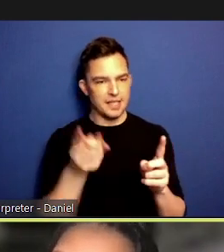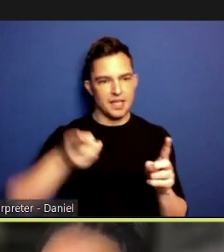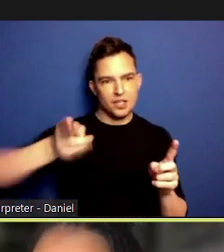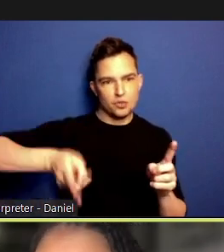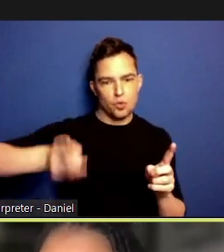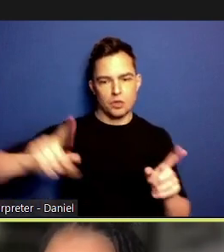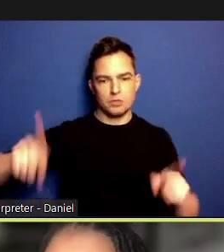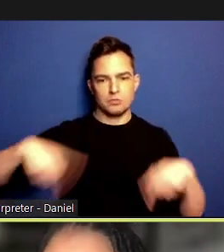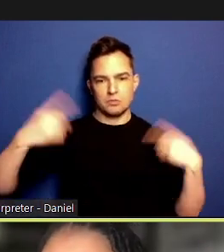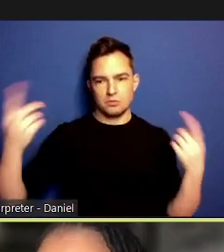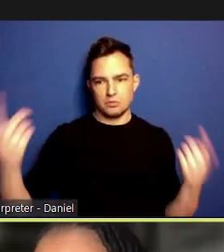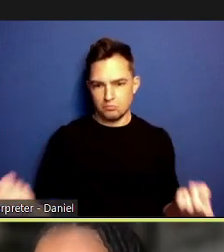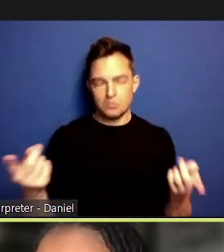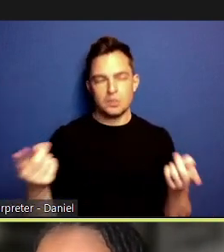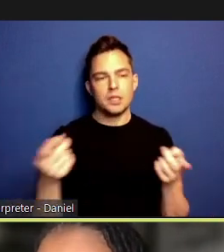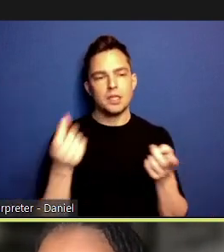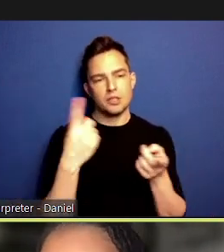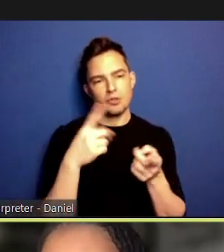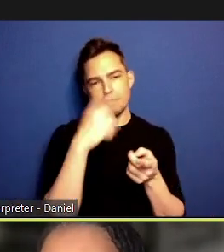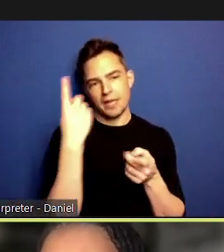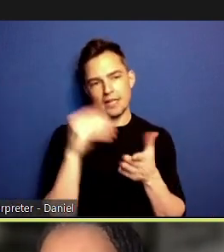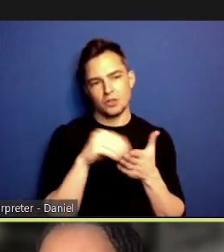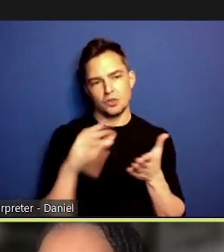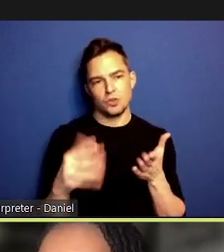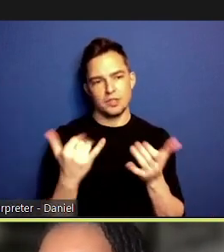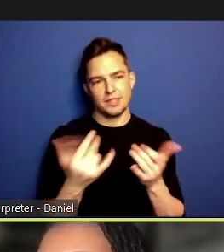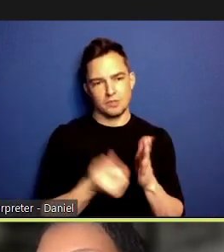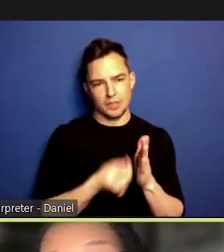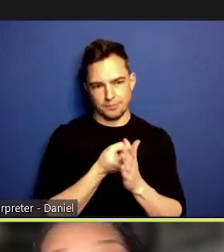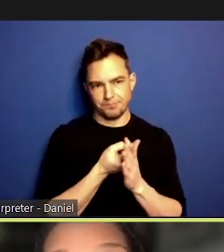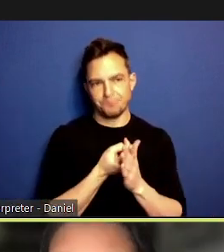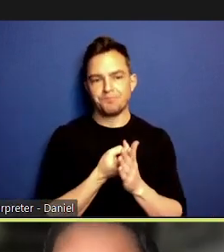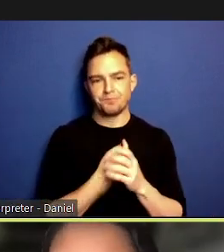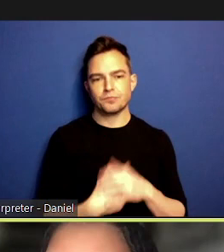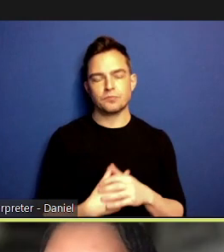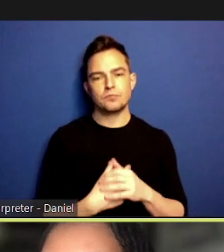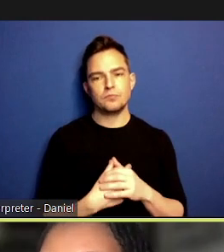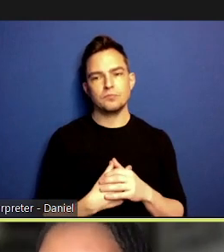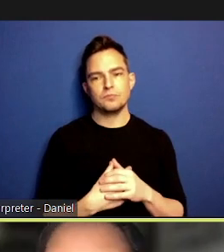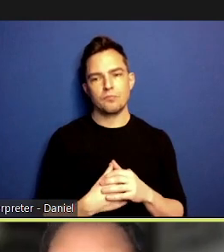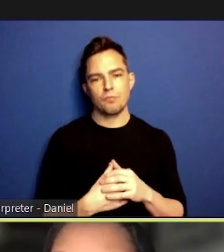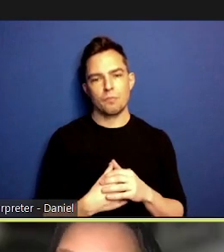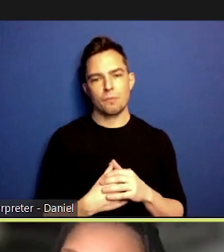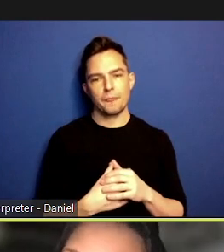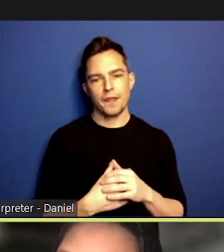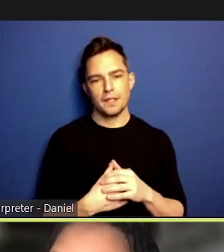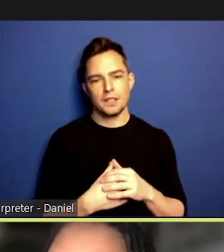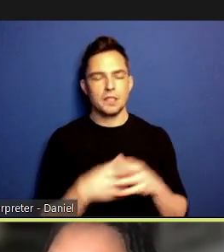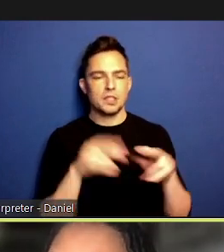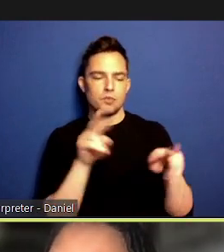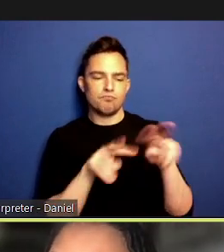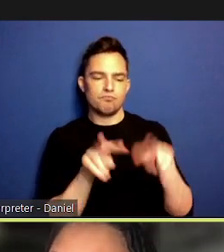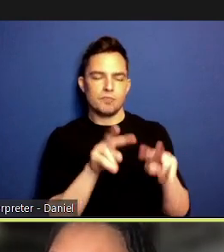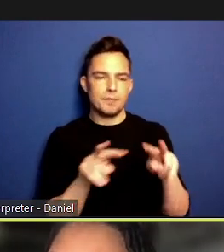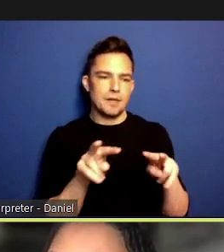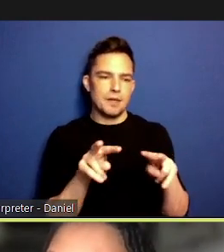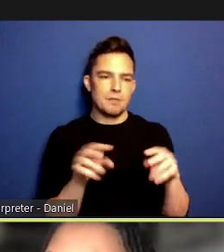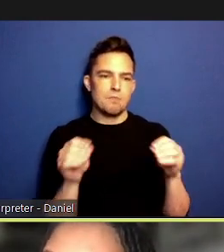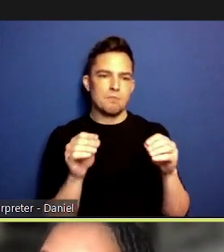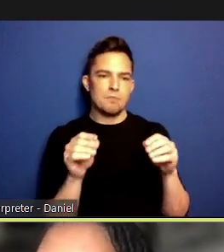understandings of black students as anything more than damaged and broken? You know, an